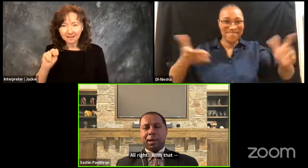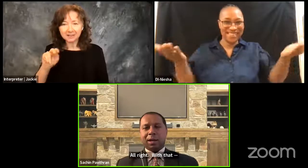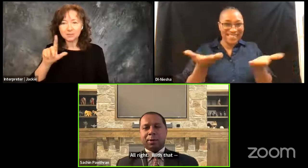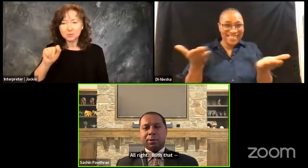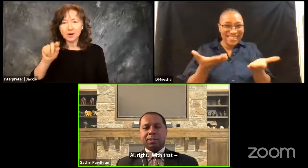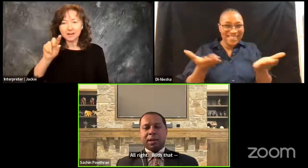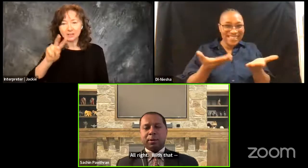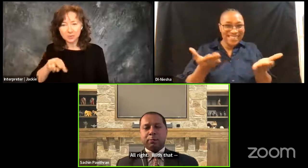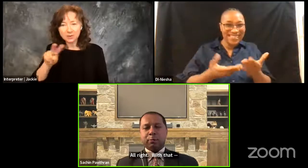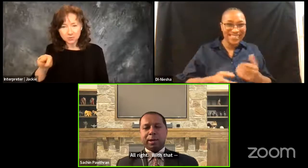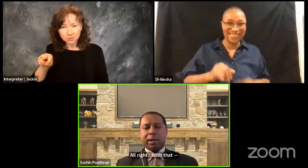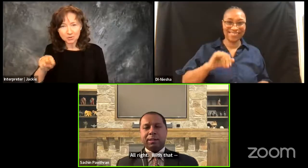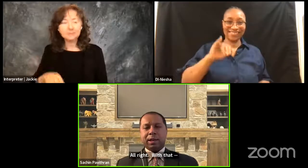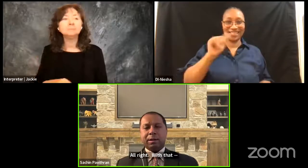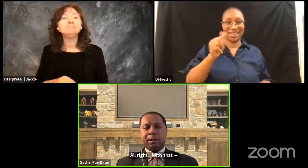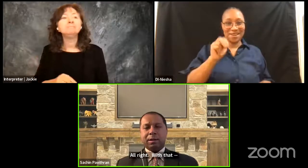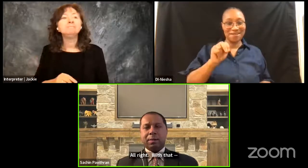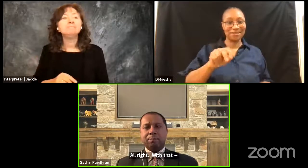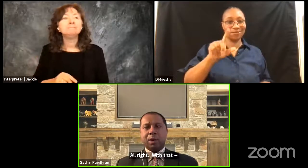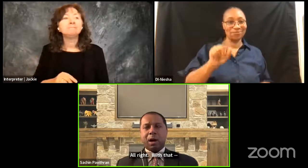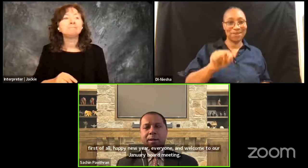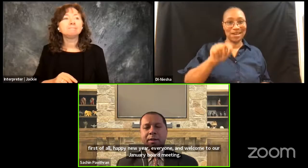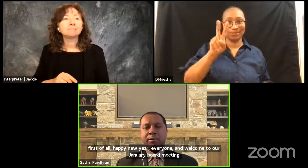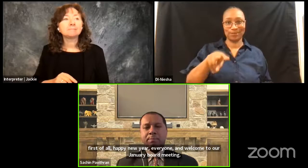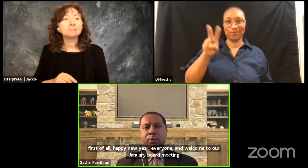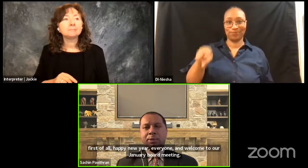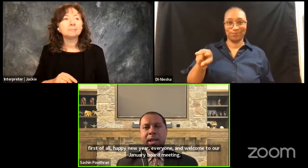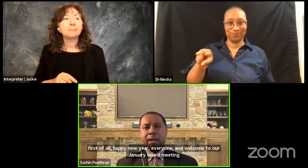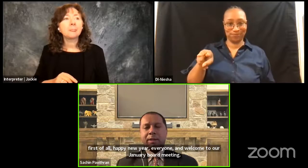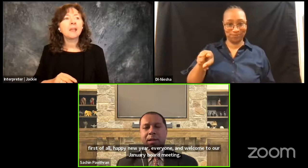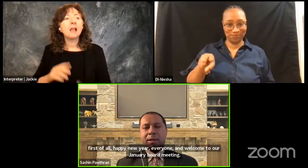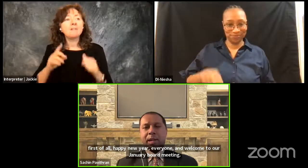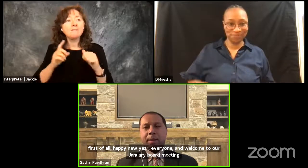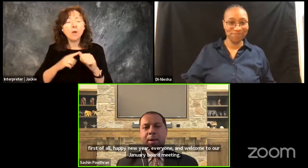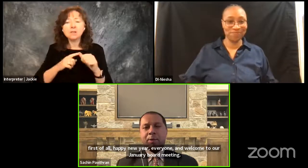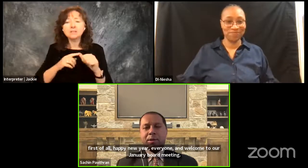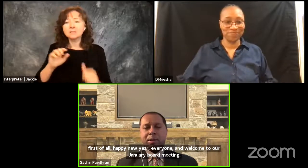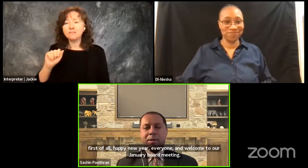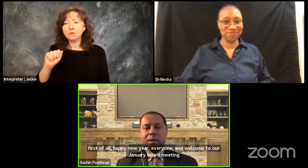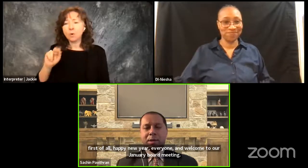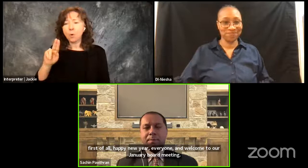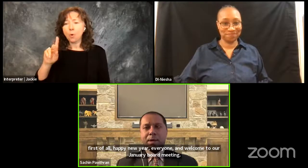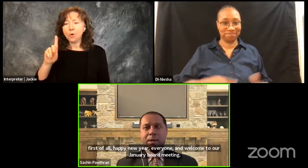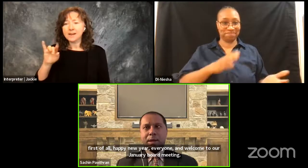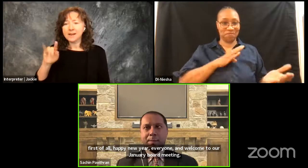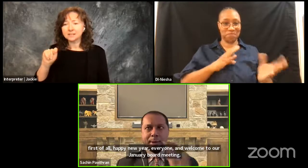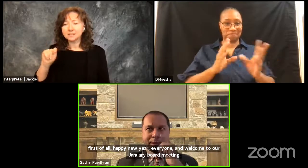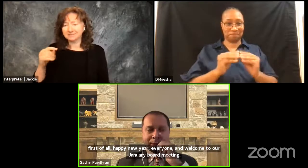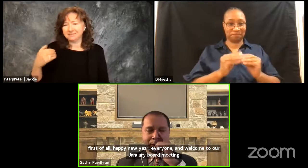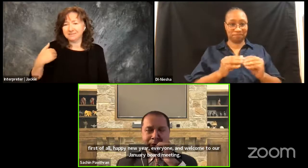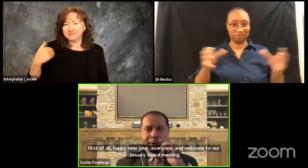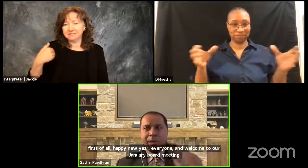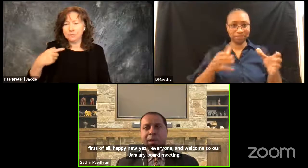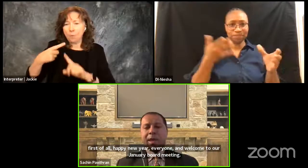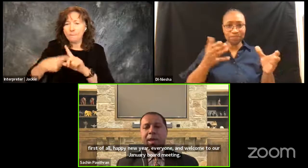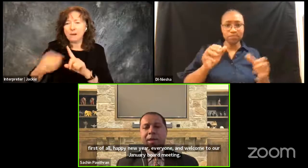I want to start off with our audit report that came out a month ago.